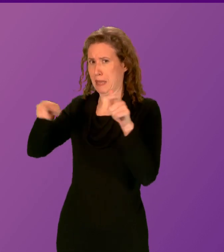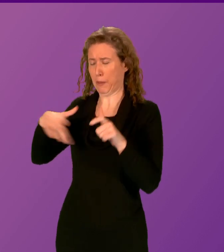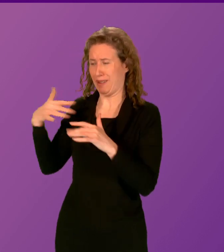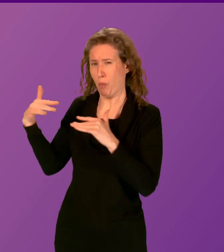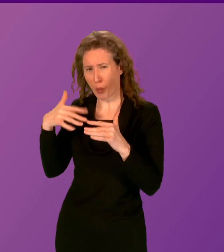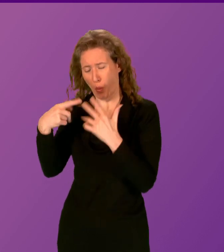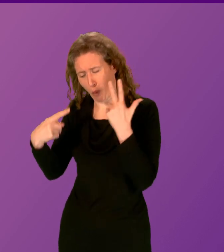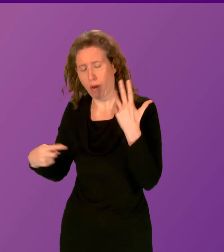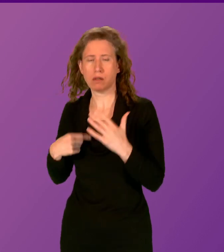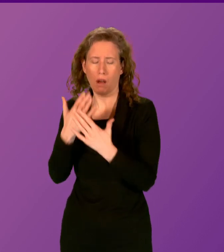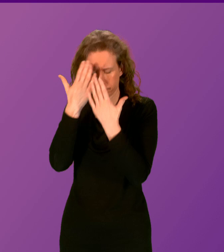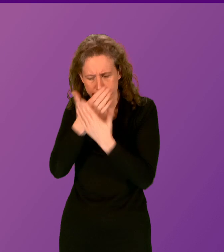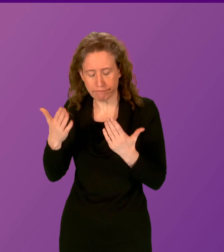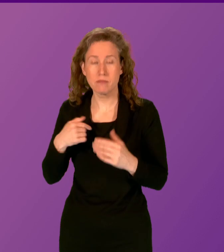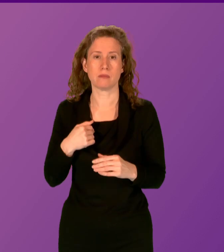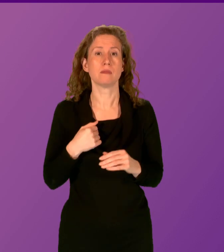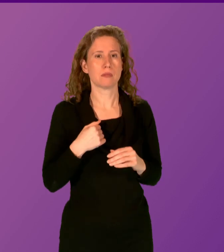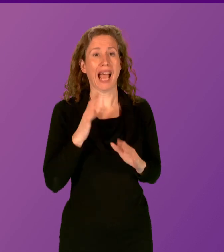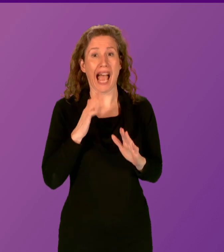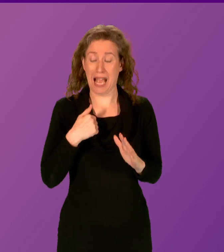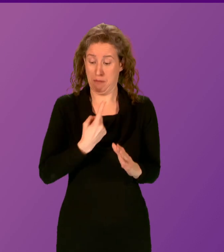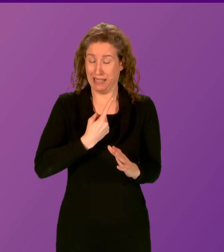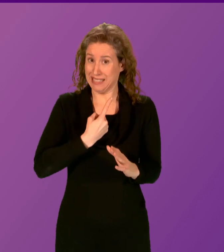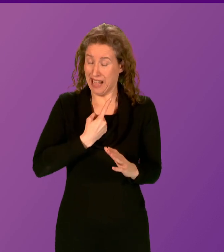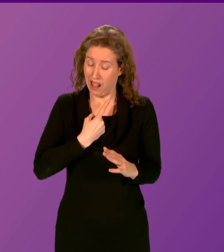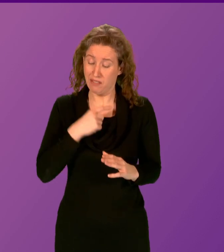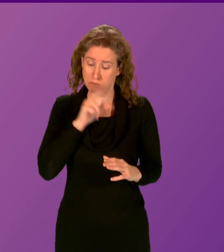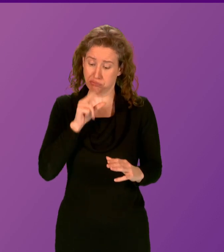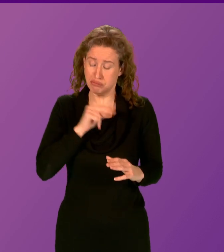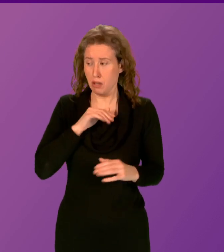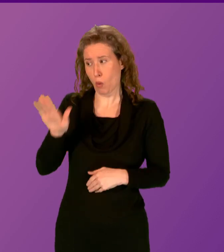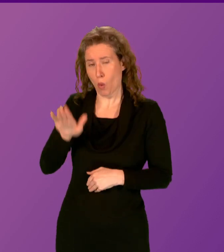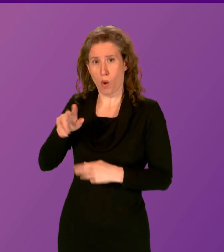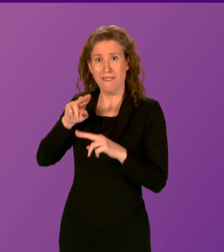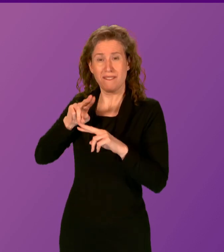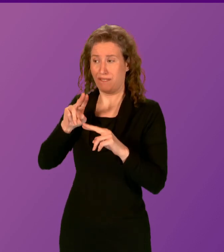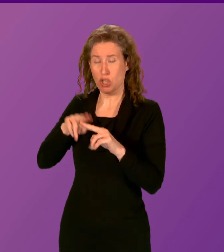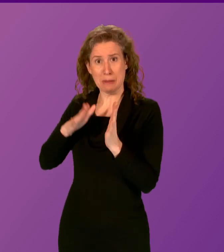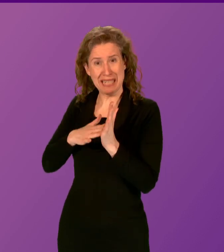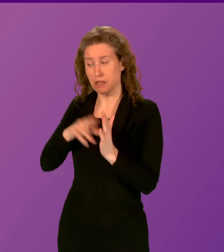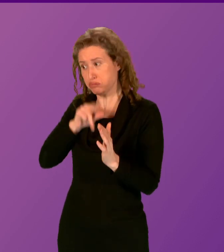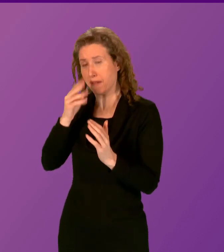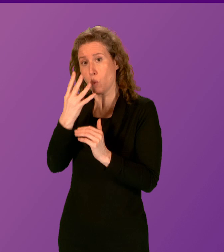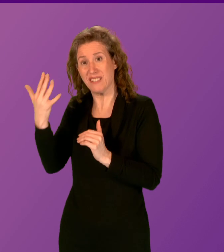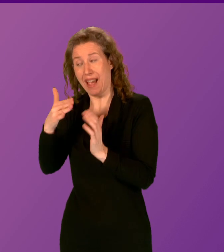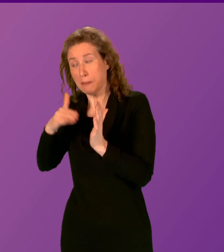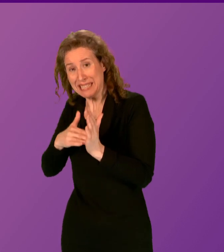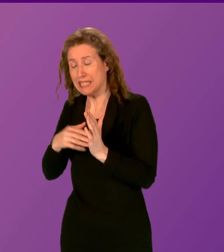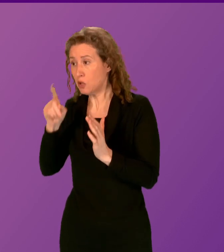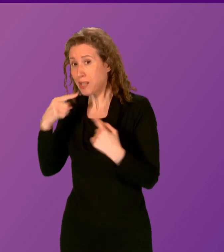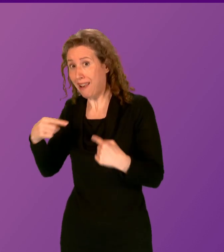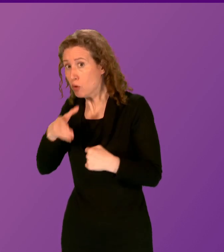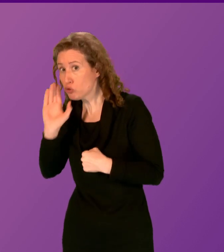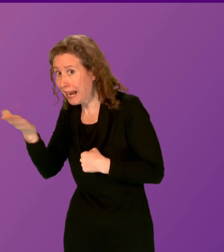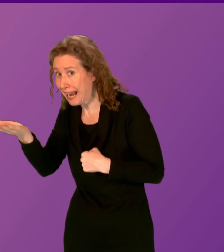I will have to battle a dry mouth for 10 minutes—fair play to the First Minister who has to do it